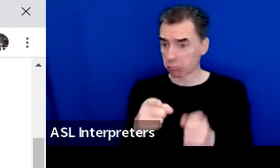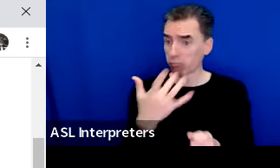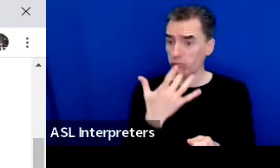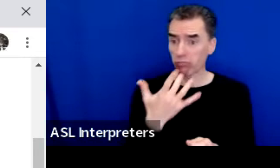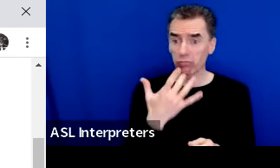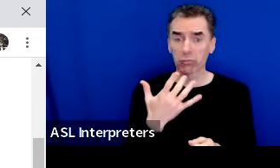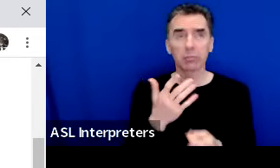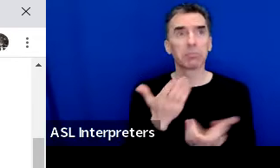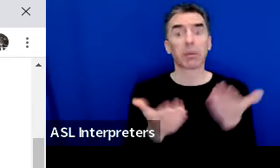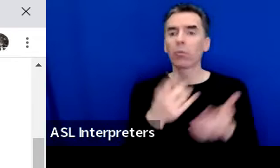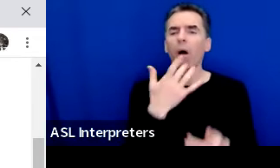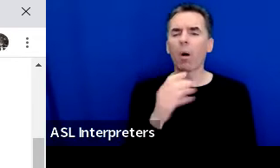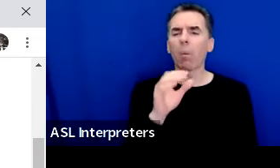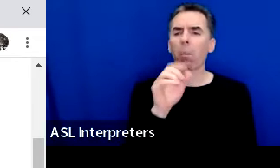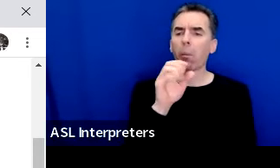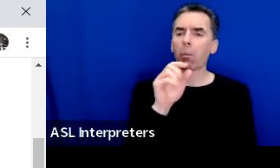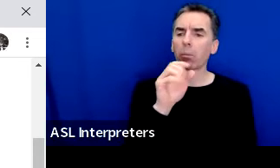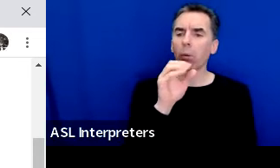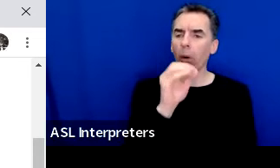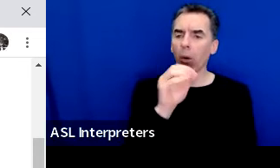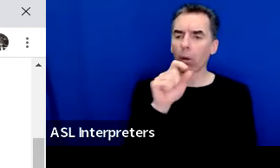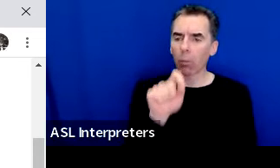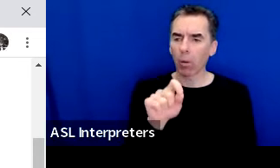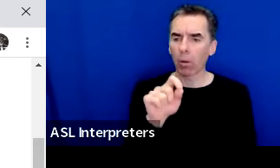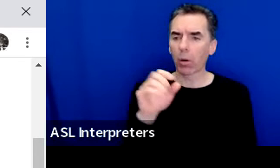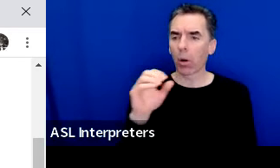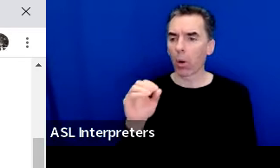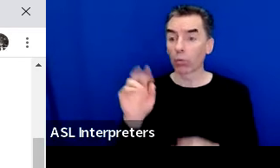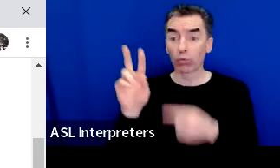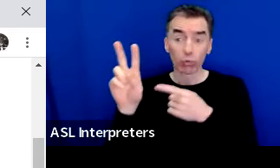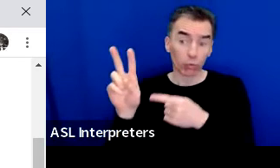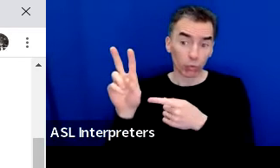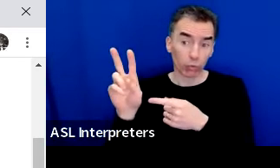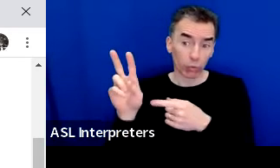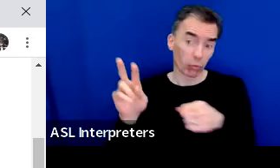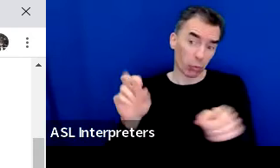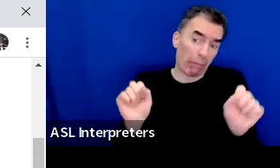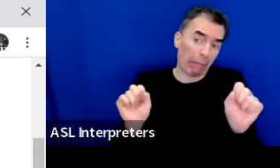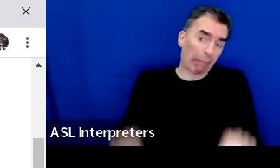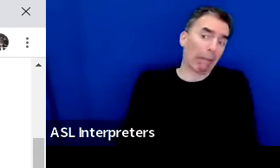like point 02 and you can actually change the problem . I don't know why you would, but you could.